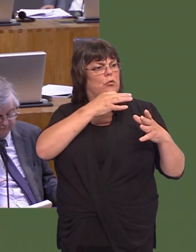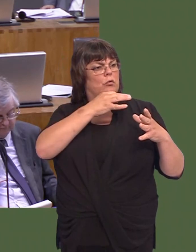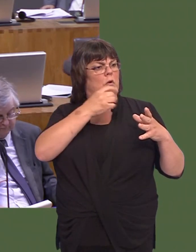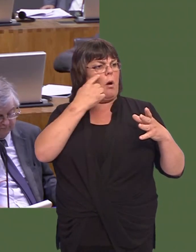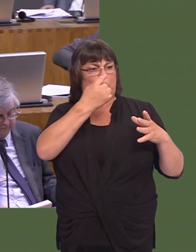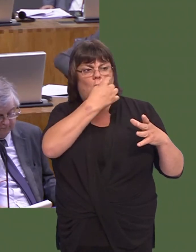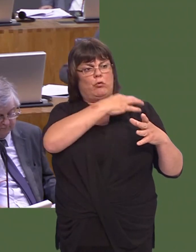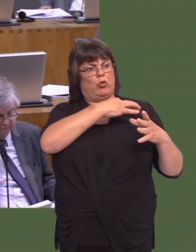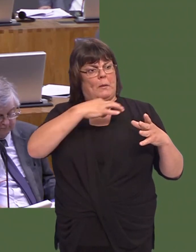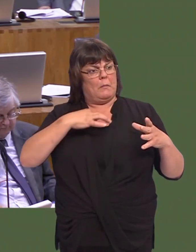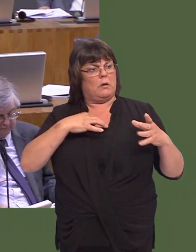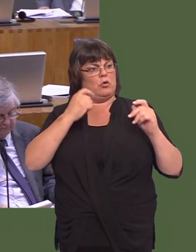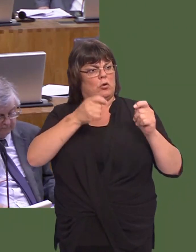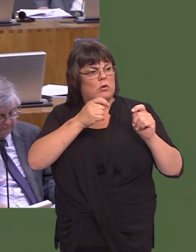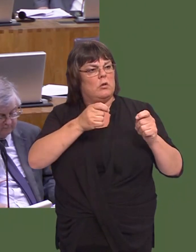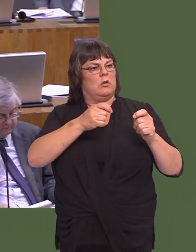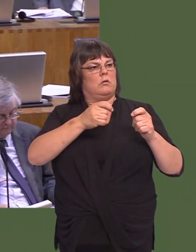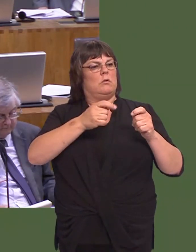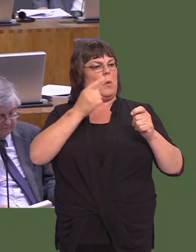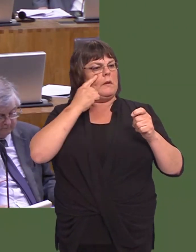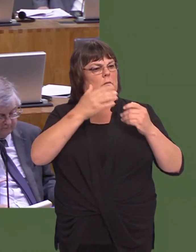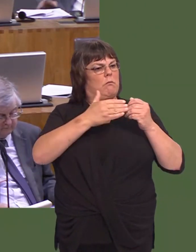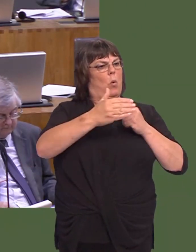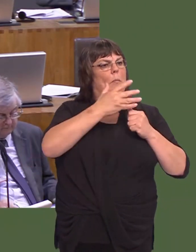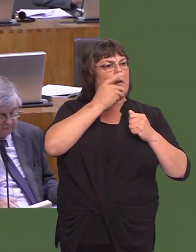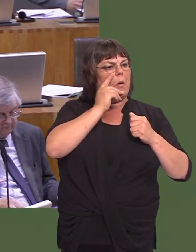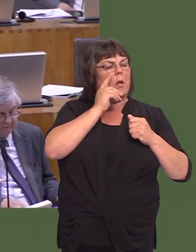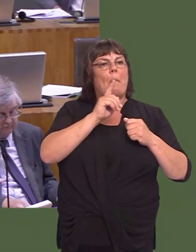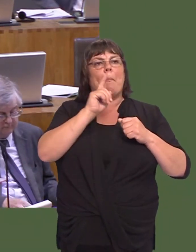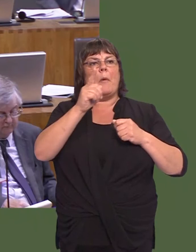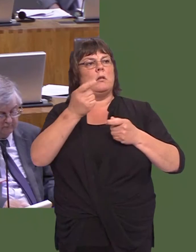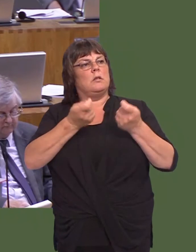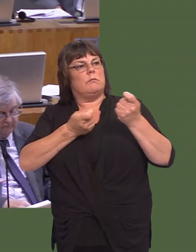treatmentóthatís trueóbut a scheme has been established, led by the clinicians themselves